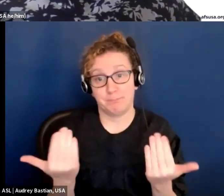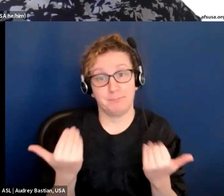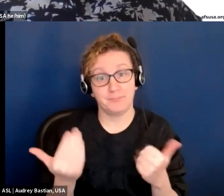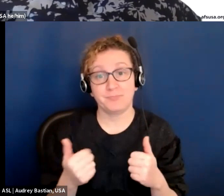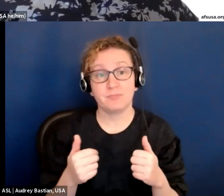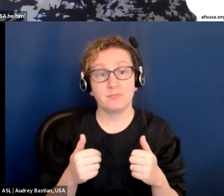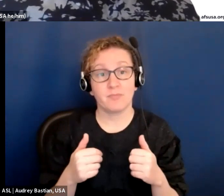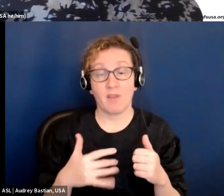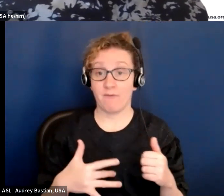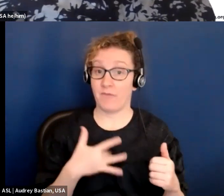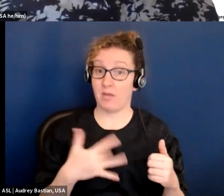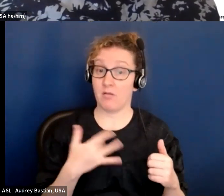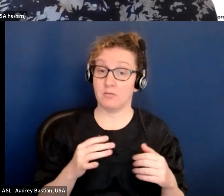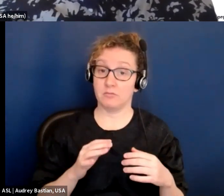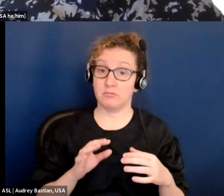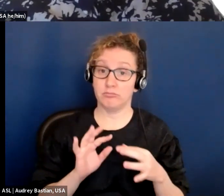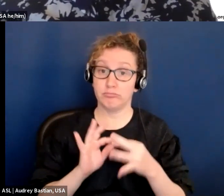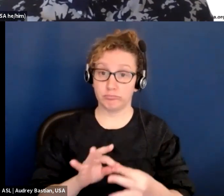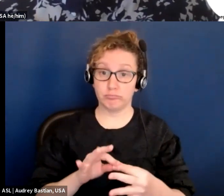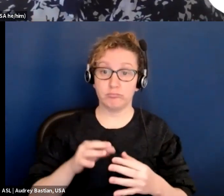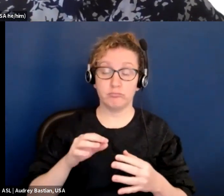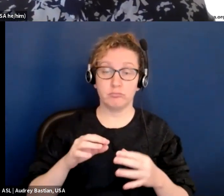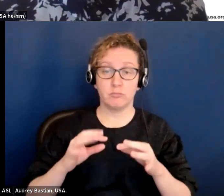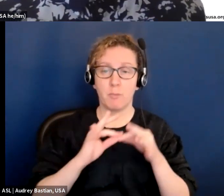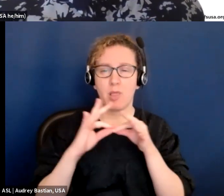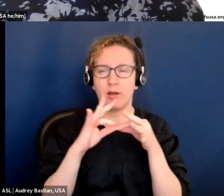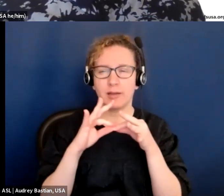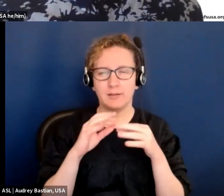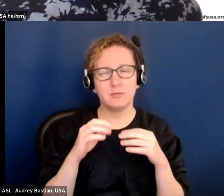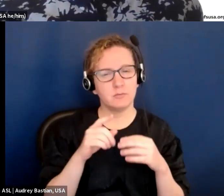are feel a sense of belonging and that is important to the way that our programs